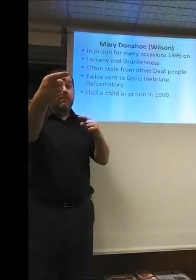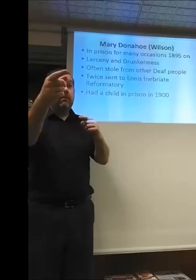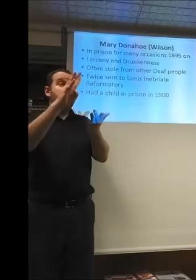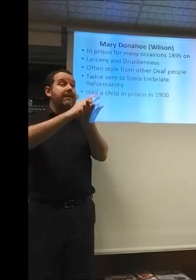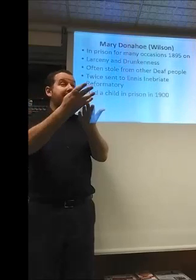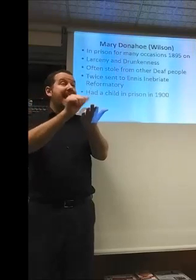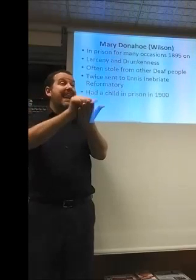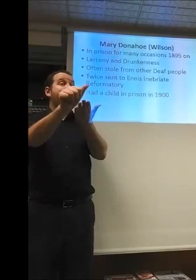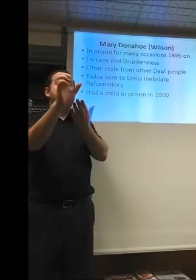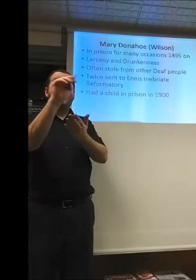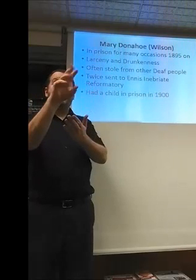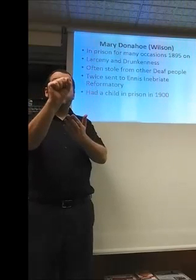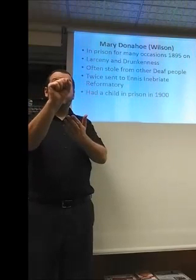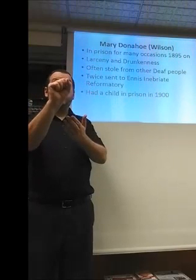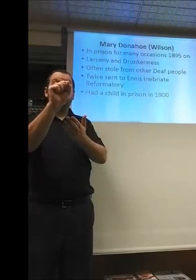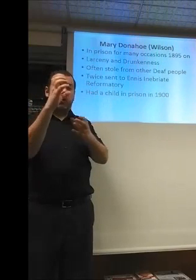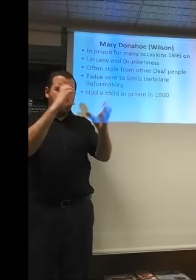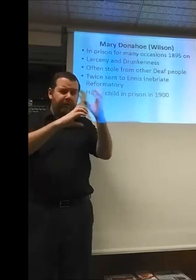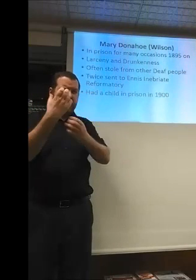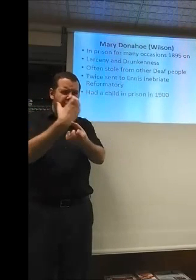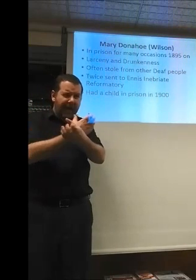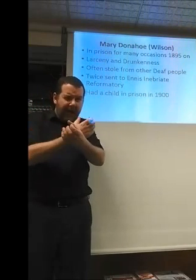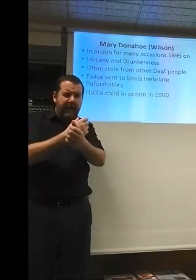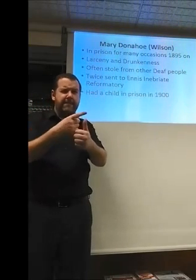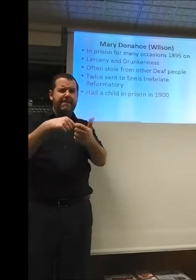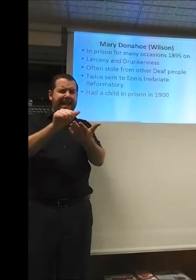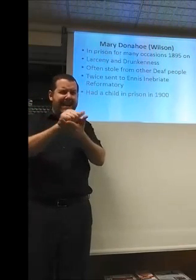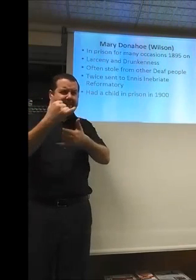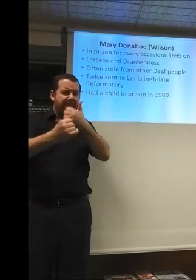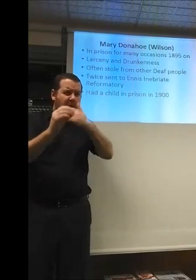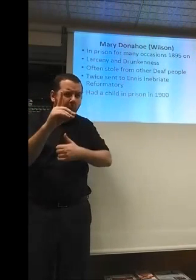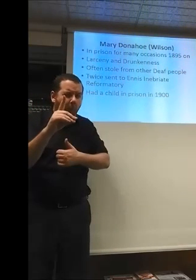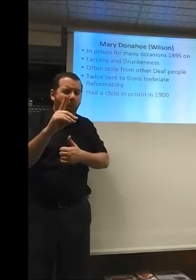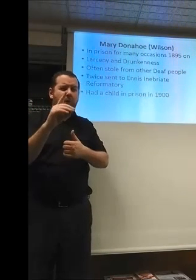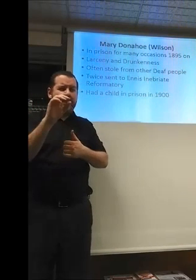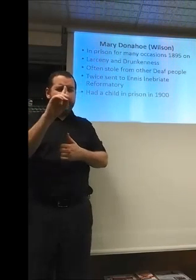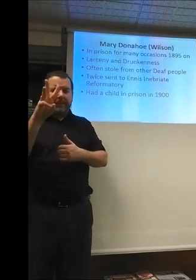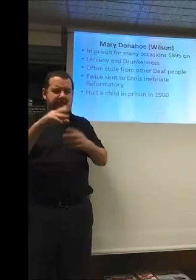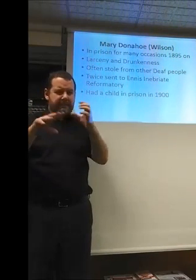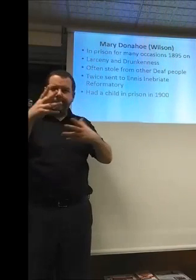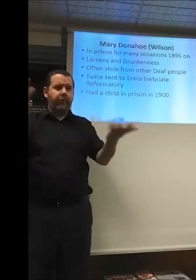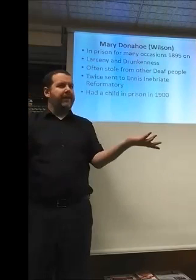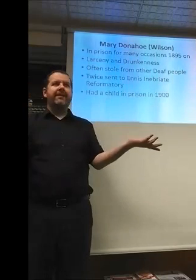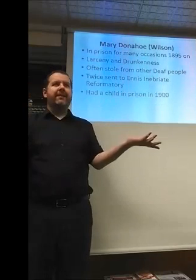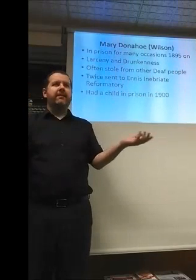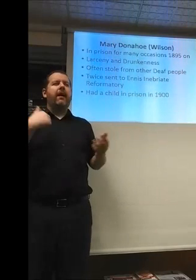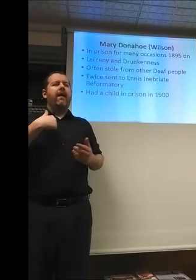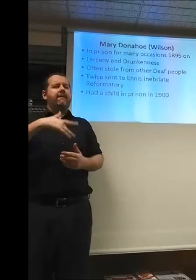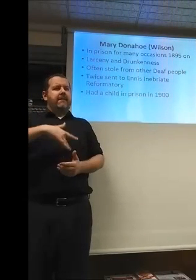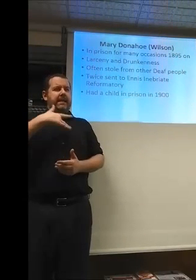So the court asked if Maria’s mother could translate the questions, she said “if you